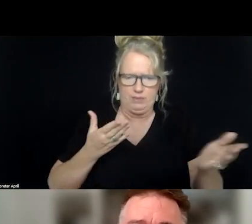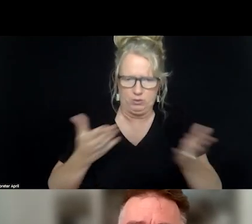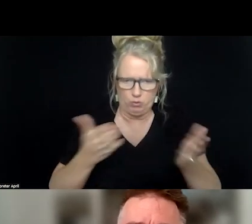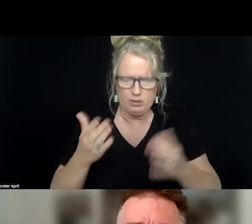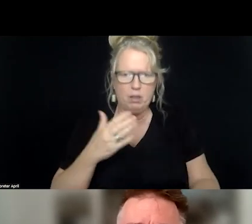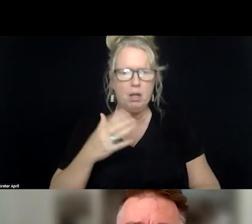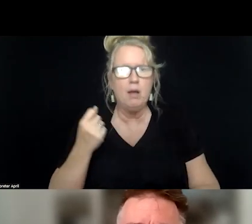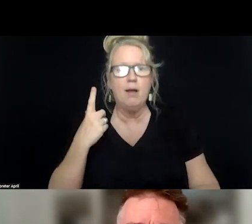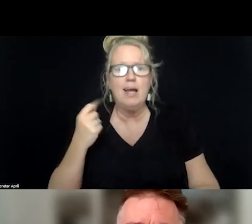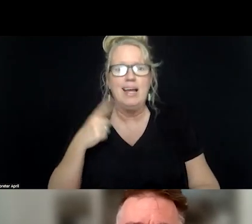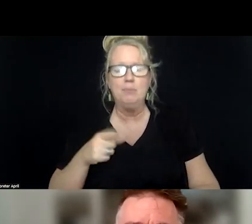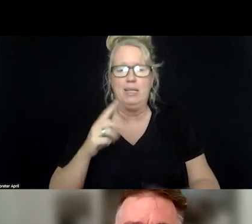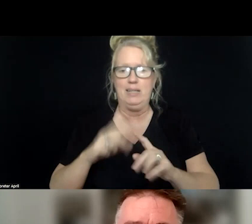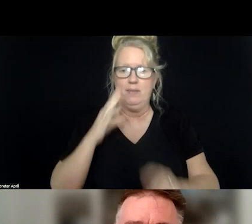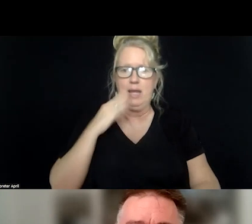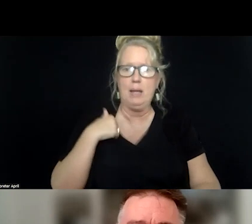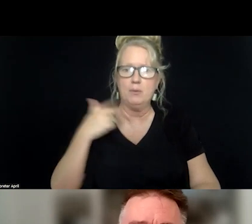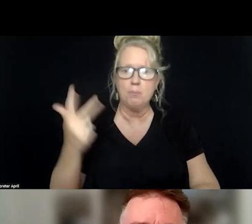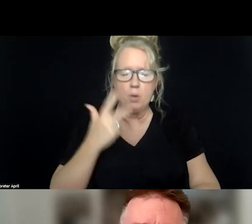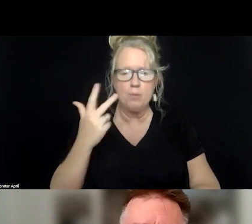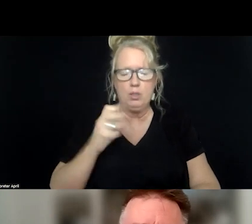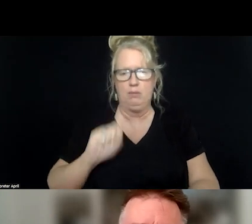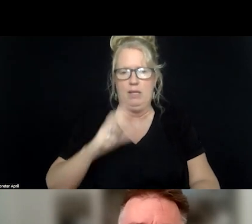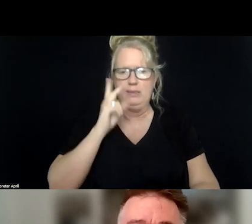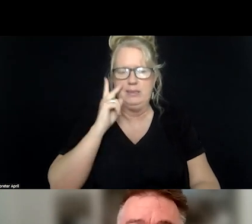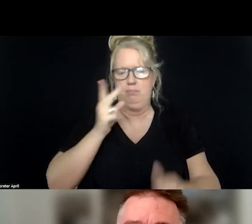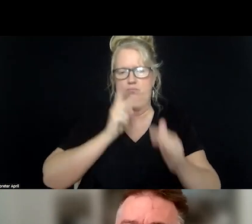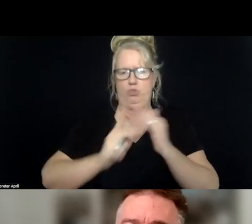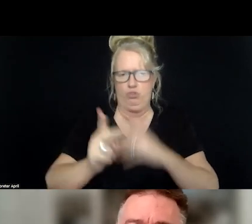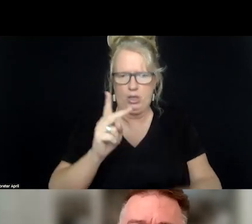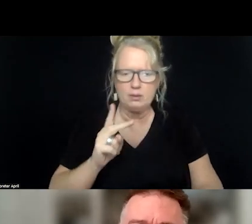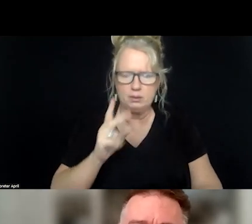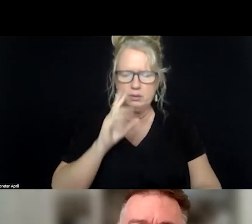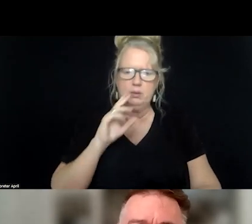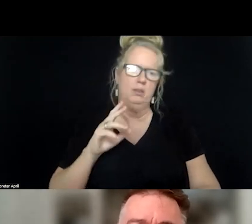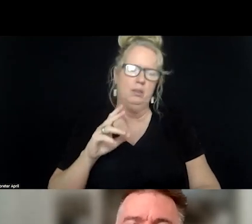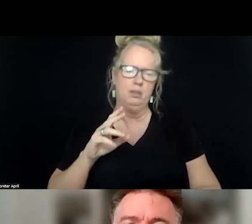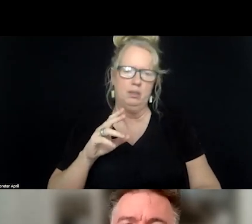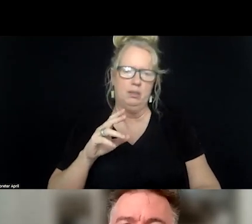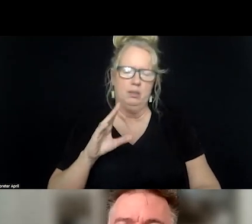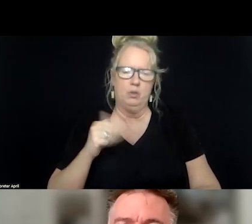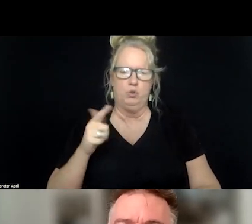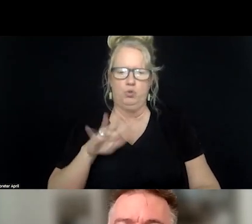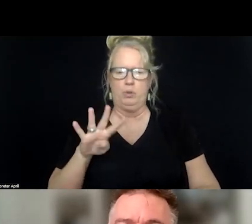THE MOBILE RESPONSE LINE, YOU SEE AT THE BOTTOM 24-26000000